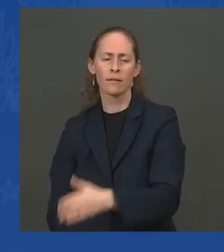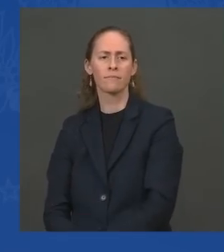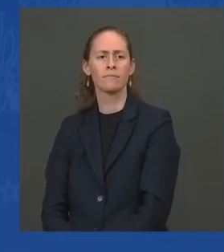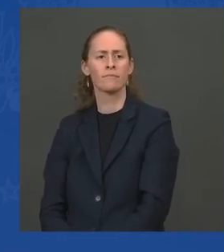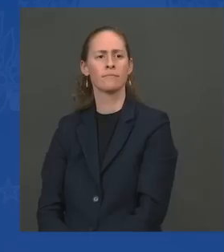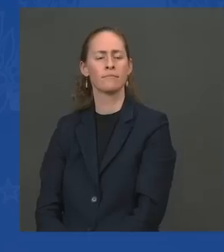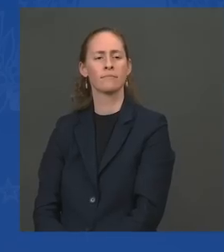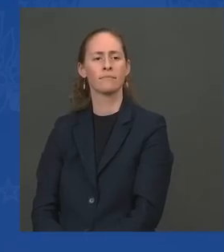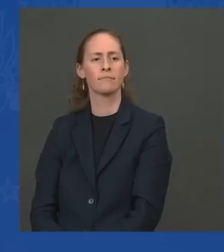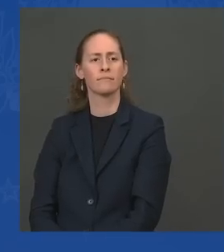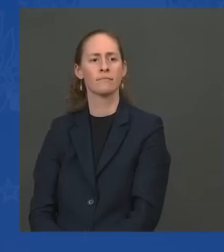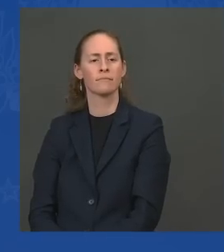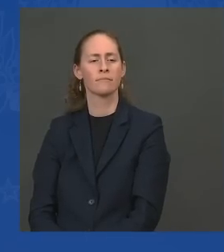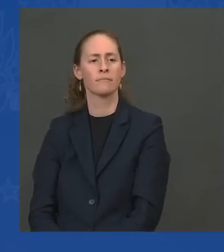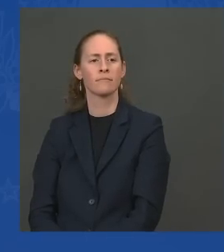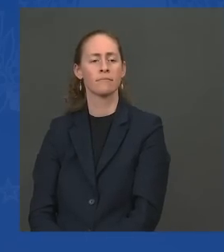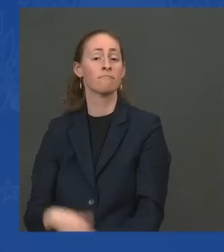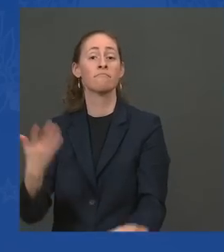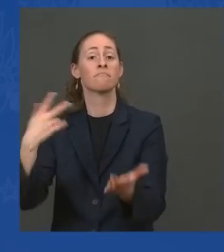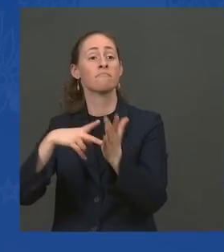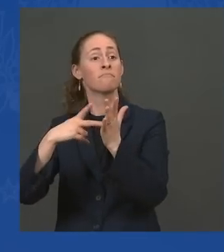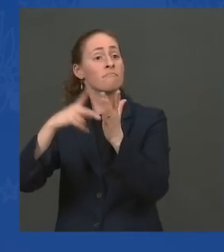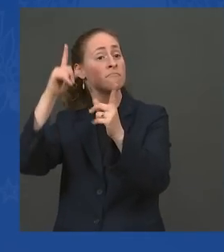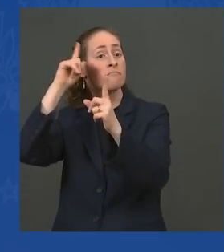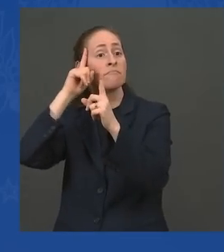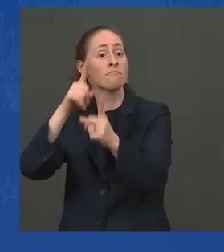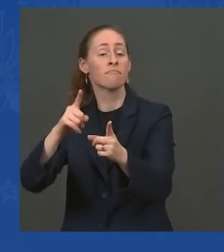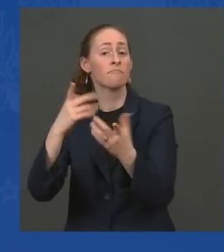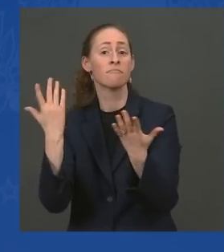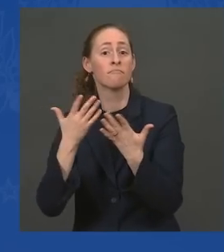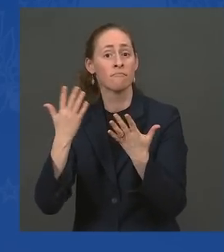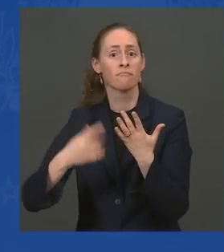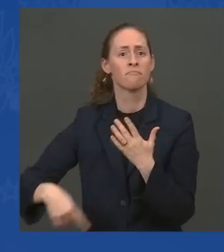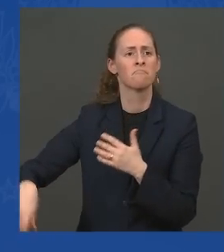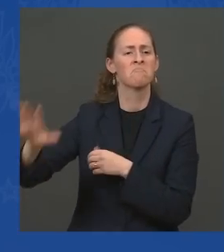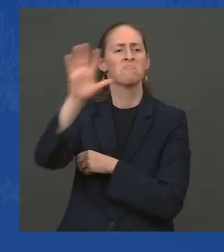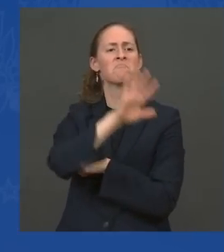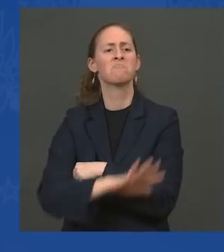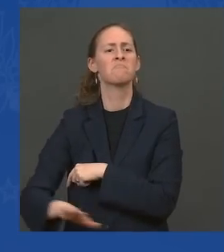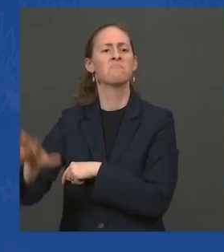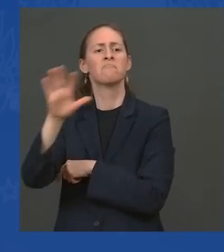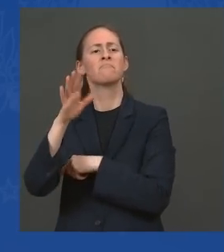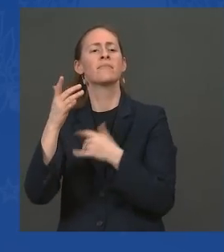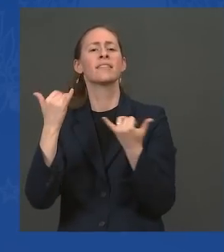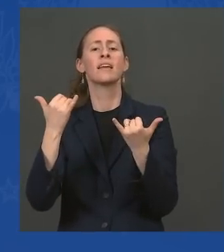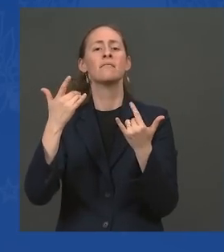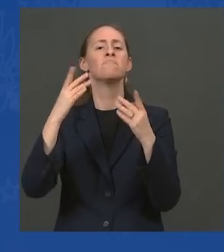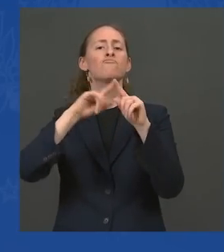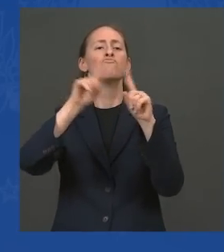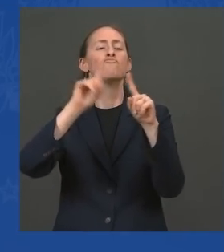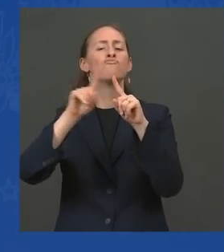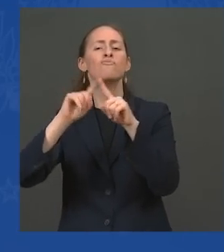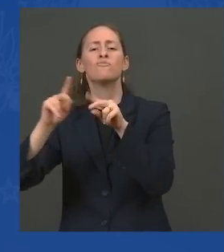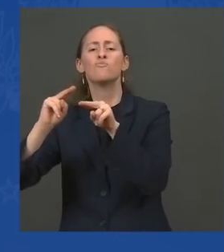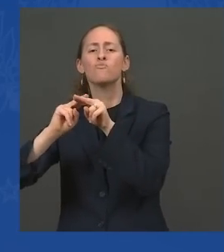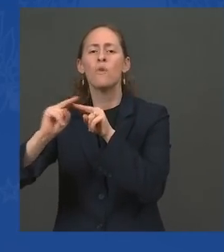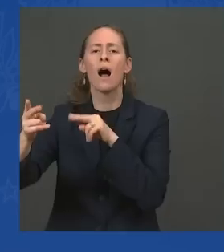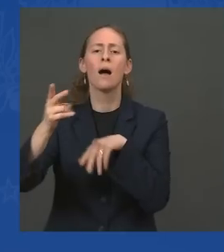fifth of the transit vehicles that are past their useful life. That means jobs for folks making the upgrades -- good-paying union jobs,